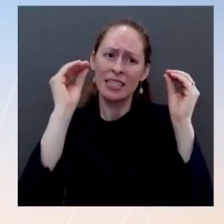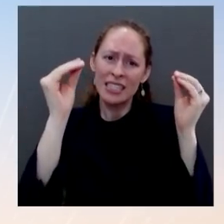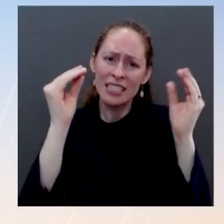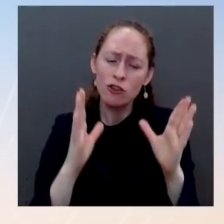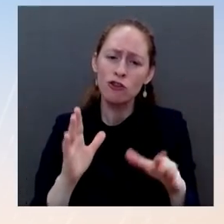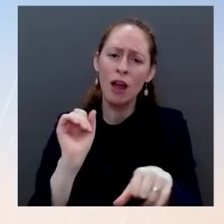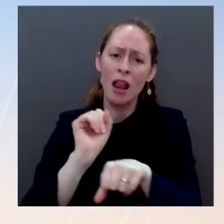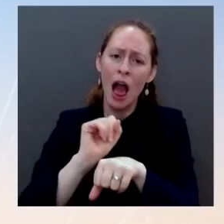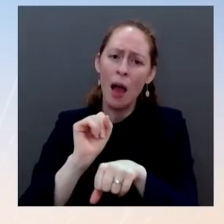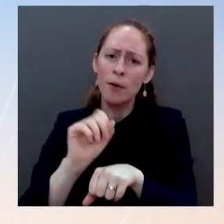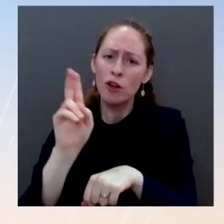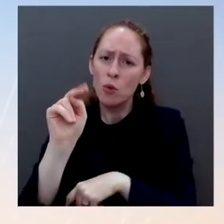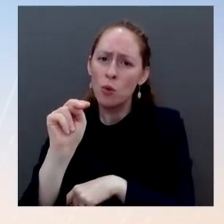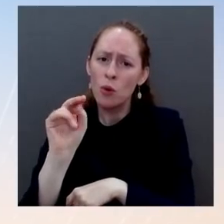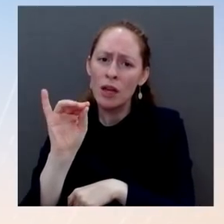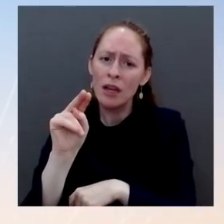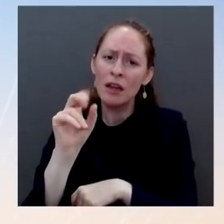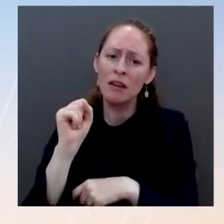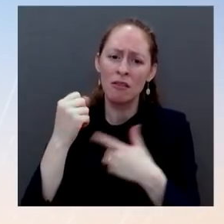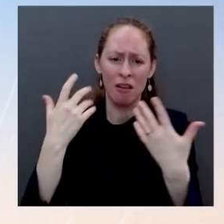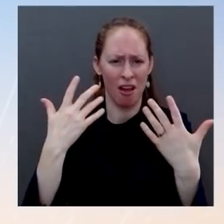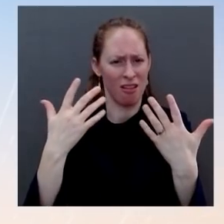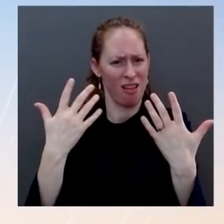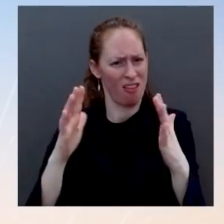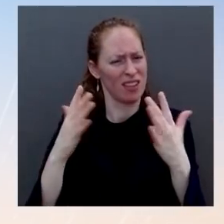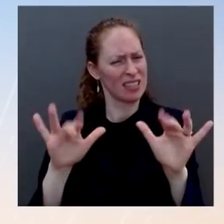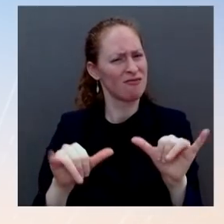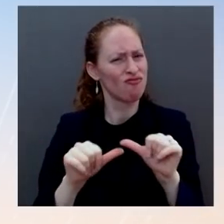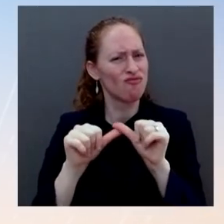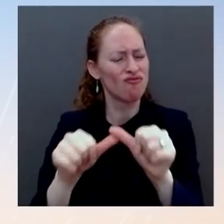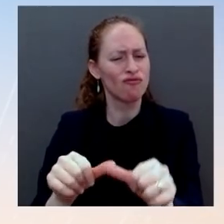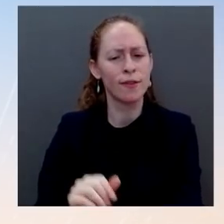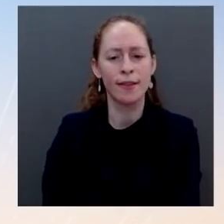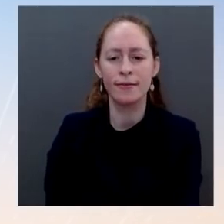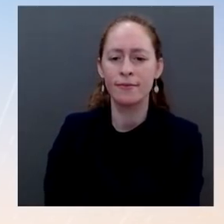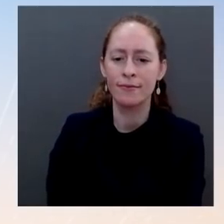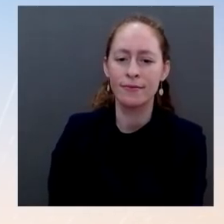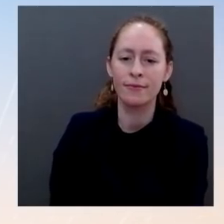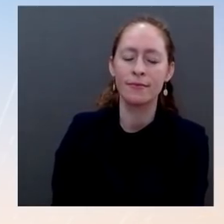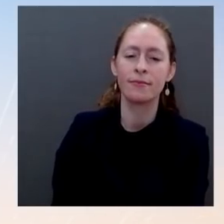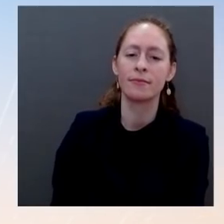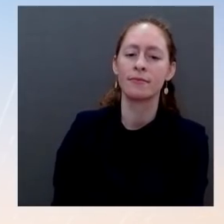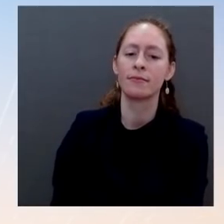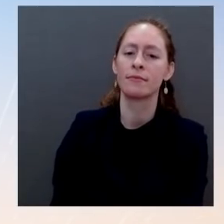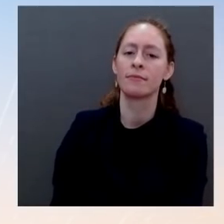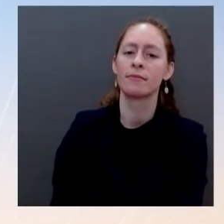The Press: Another question, please, on religious freedom. Does President Biden believe doctors and religious healthcare